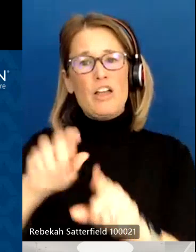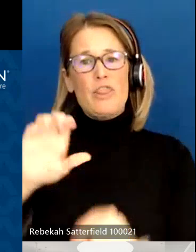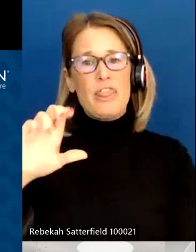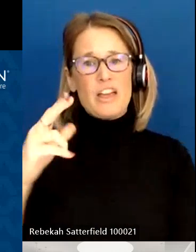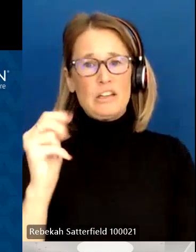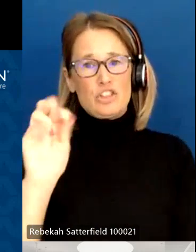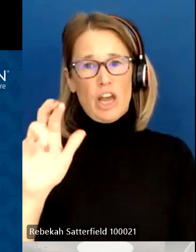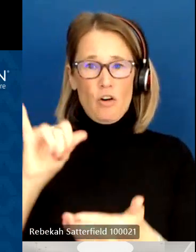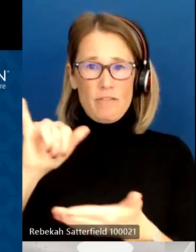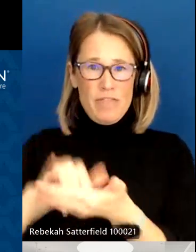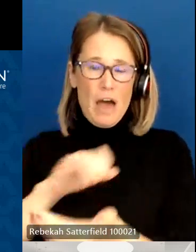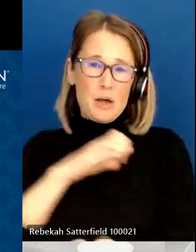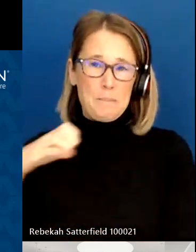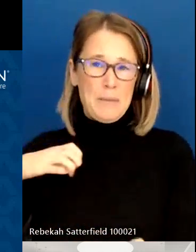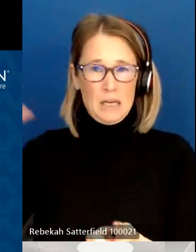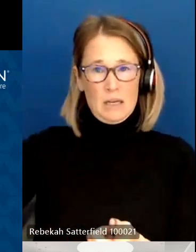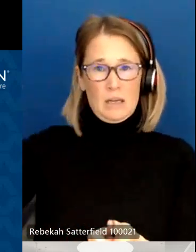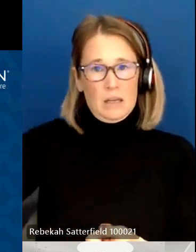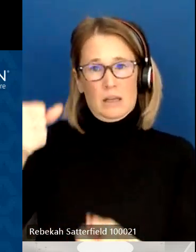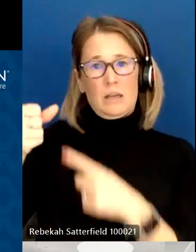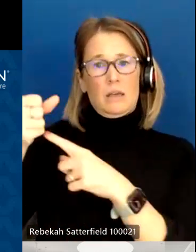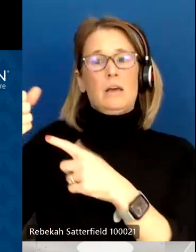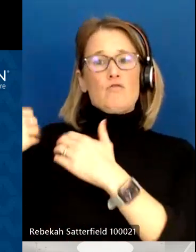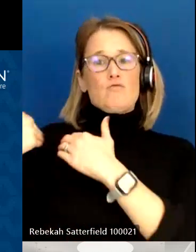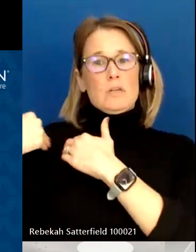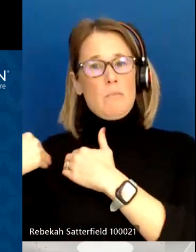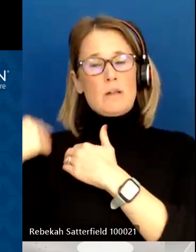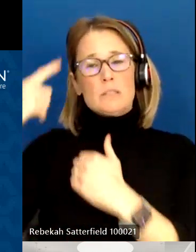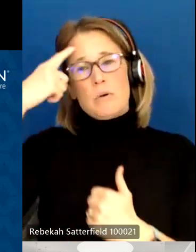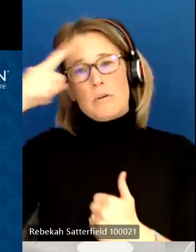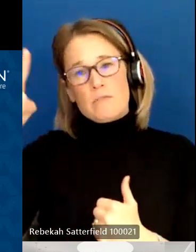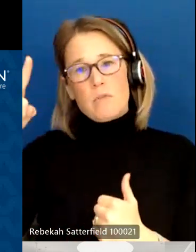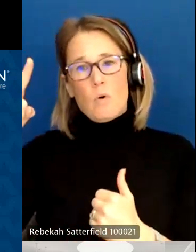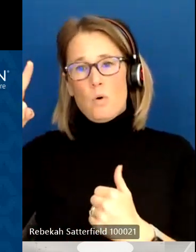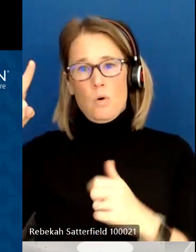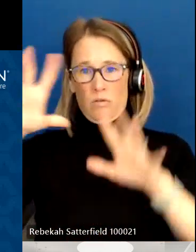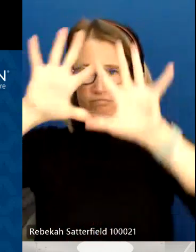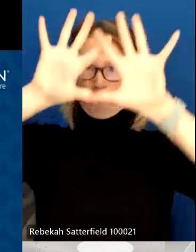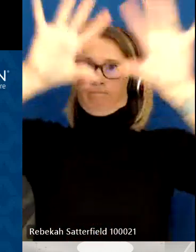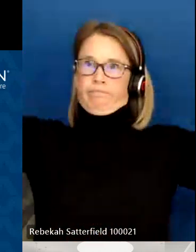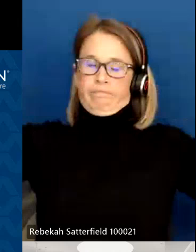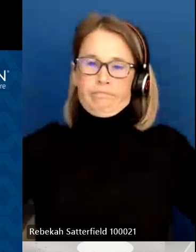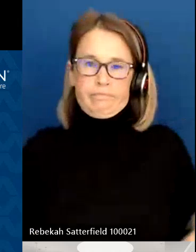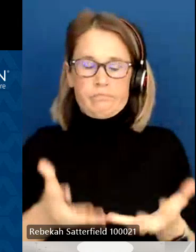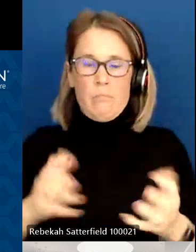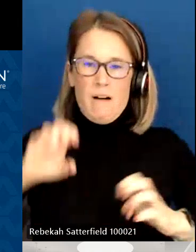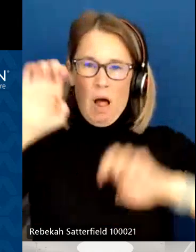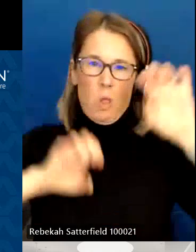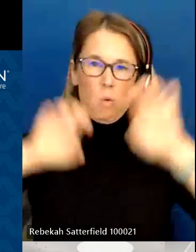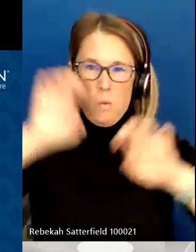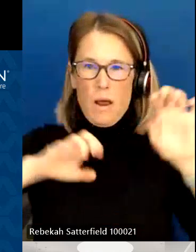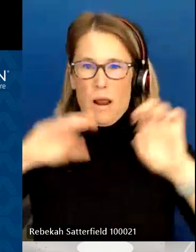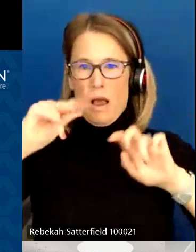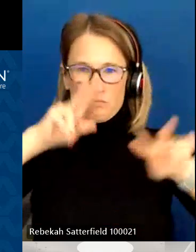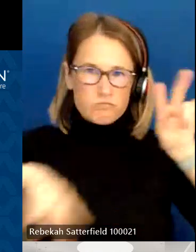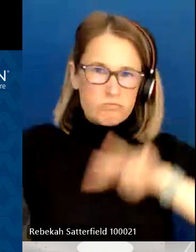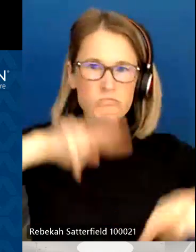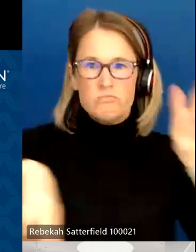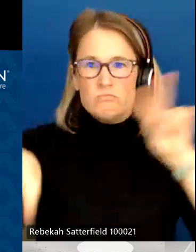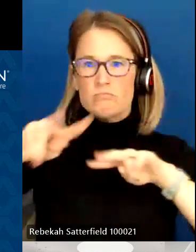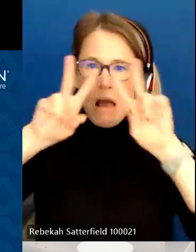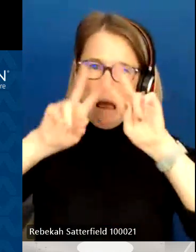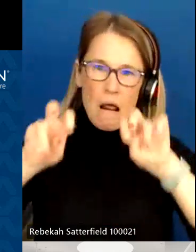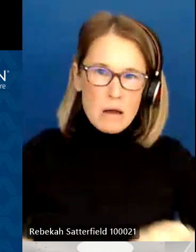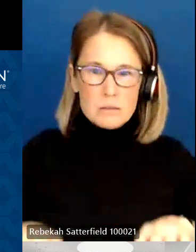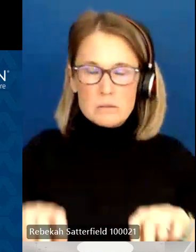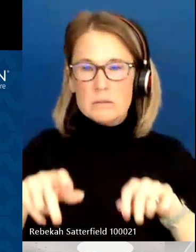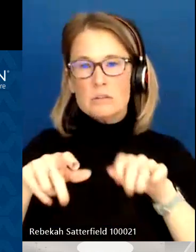that would be responsible for um comprehensively evaluating analyzing deploying reviewing uh